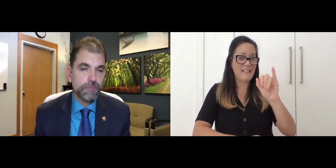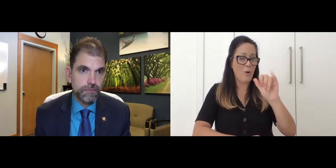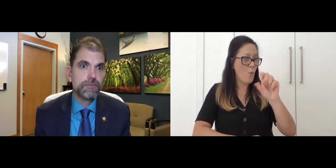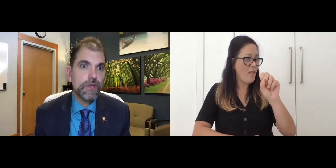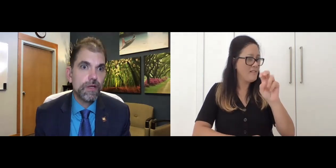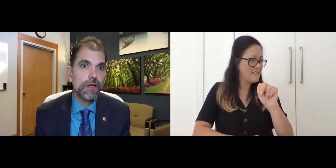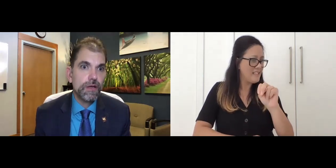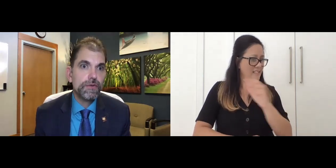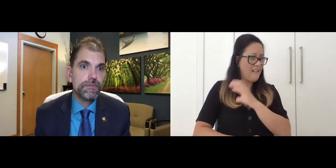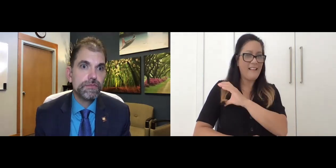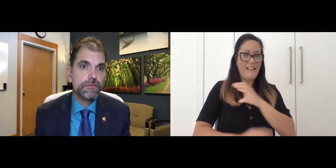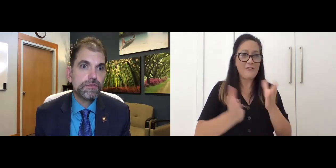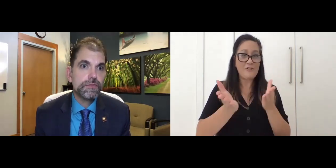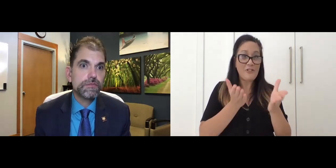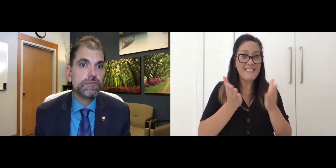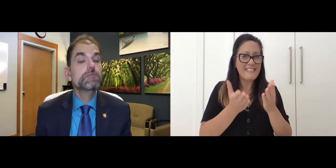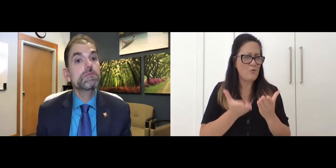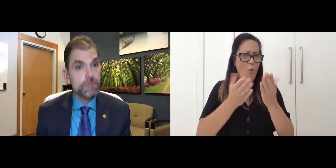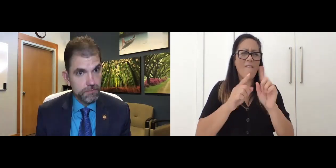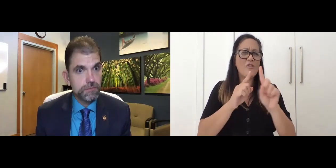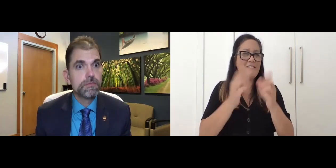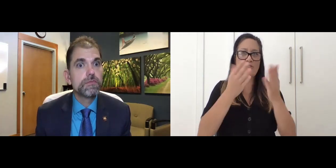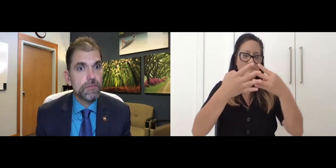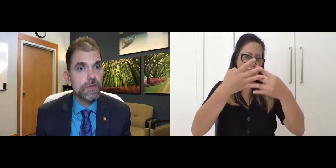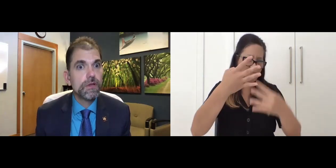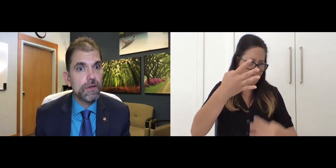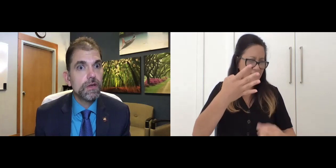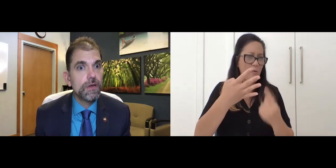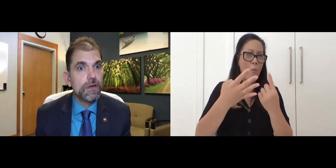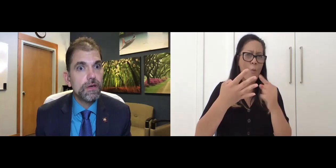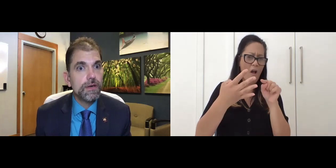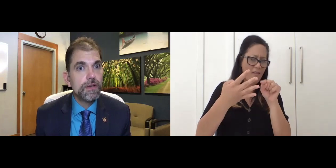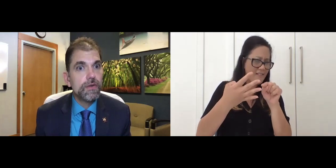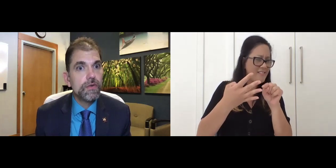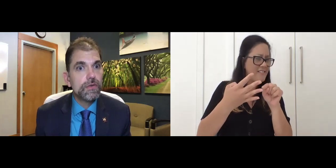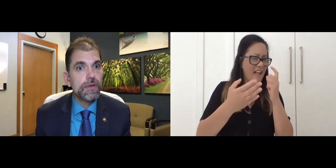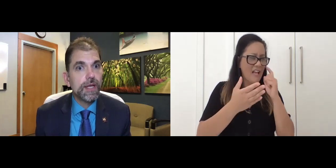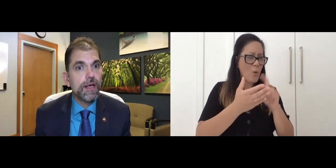and I know that your business, Wilson Clinical Services does a variety of things and